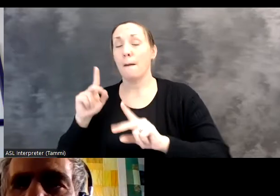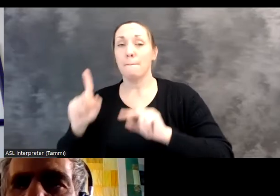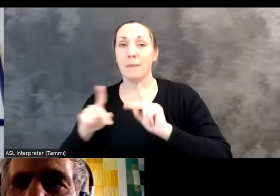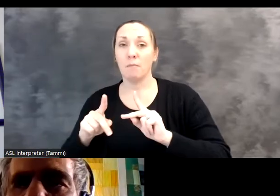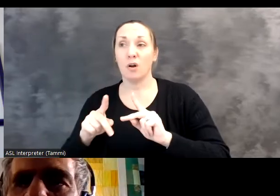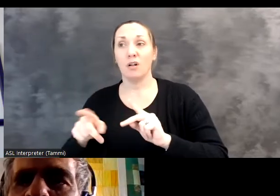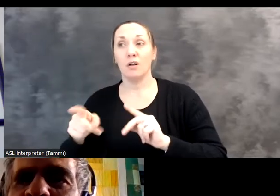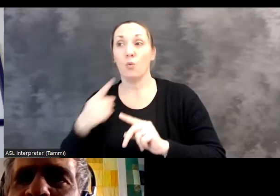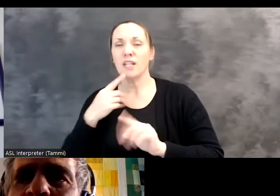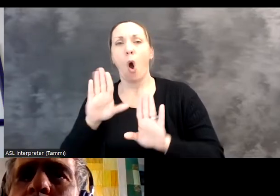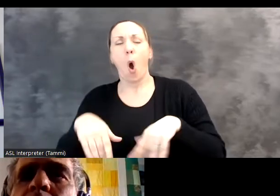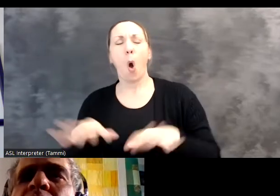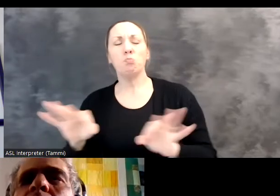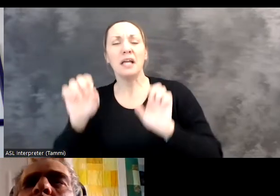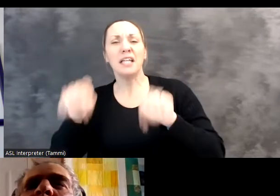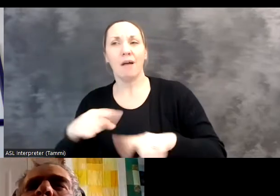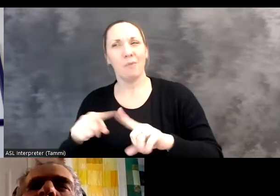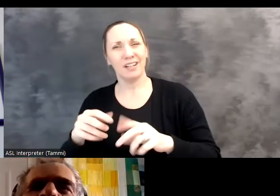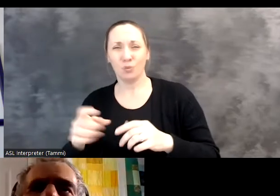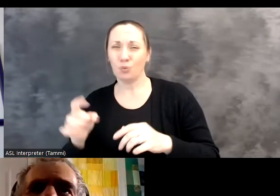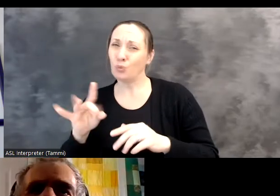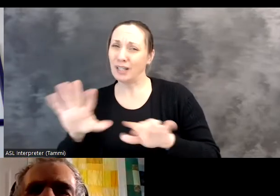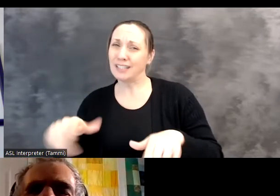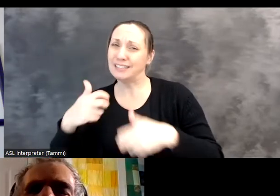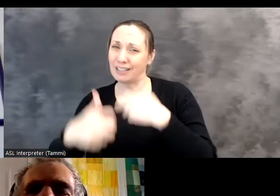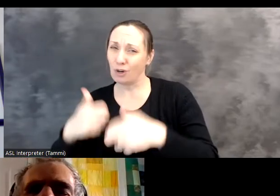reality ie people take longer, people find